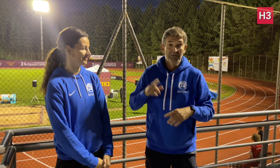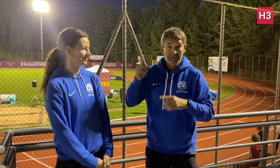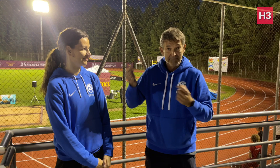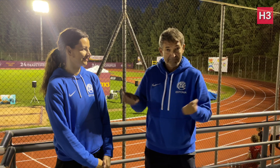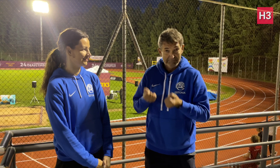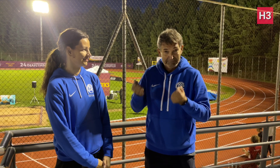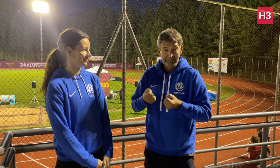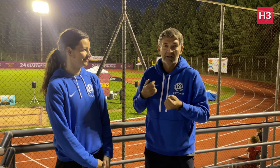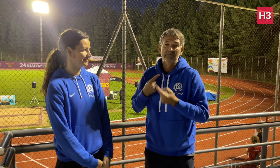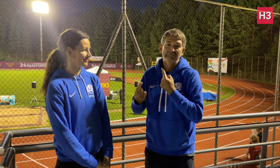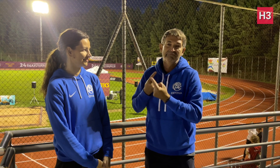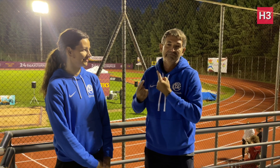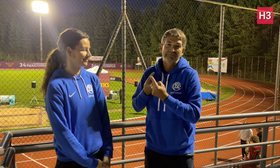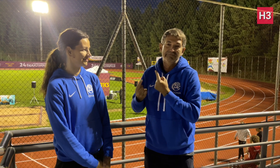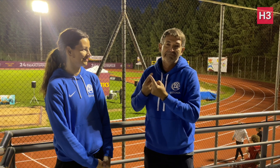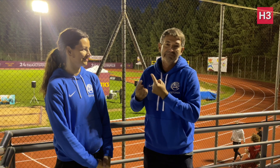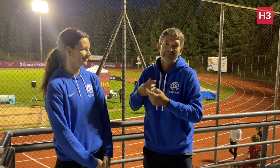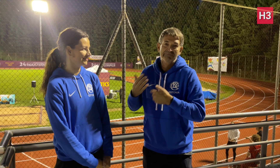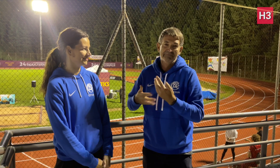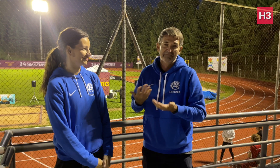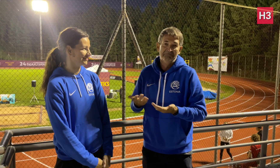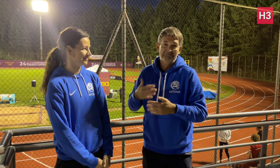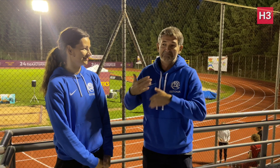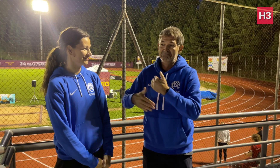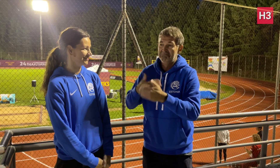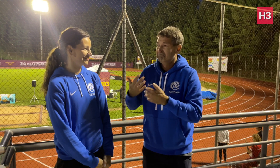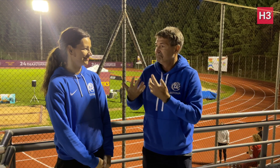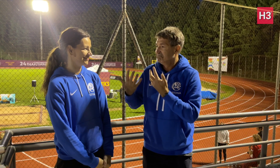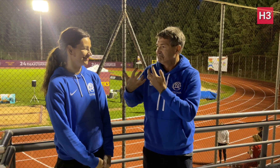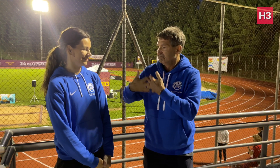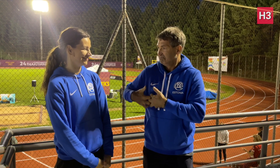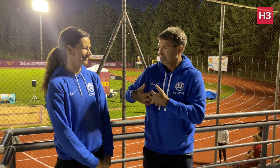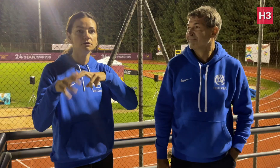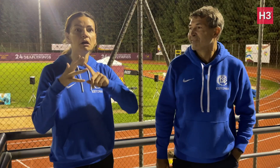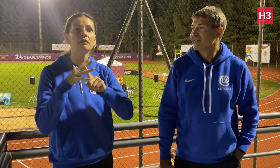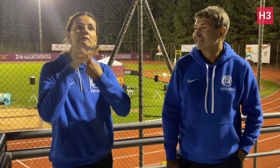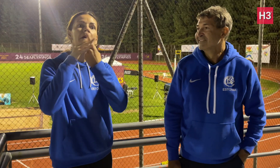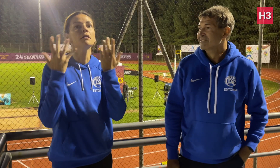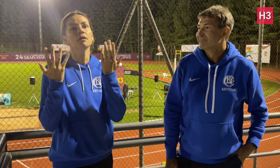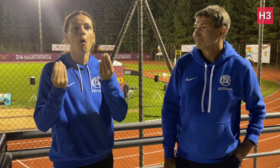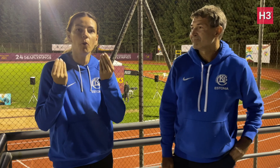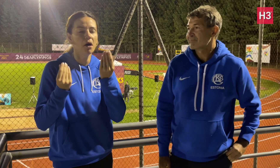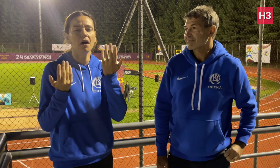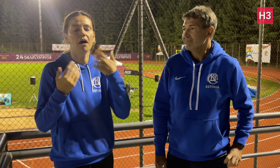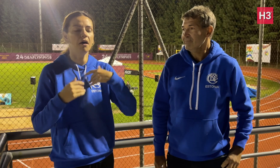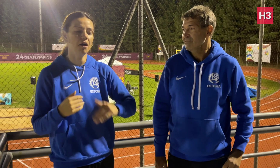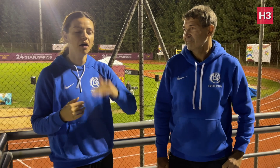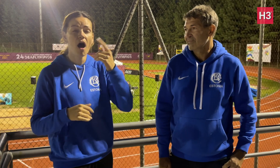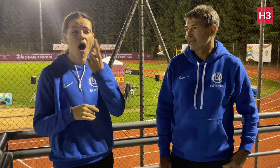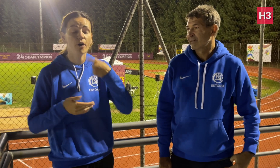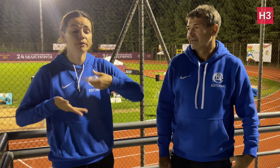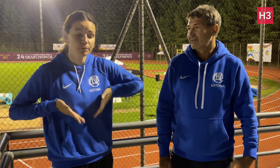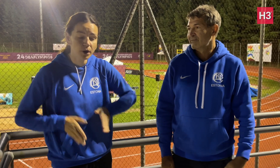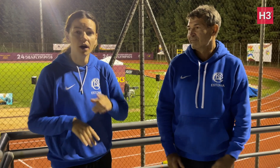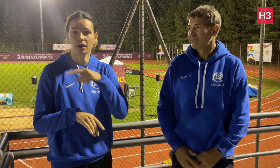We keep it here, where we talk about it and it works out for both of us. I actually grew up on the track and field